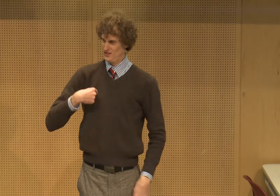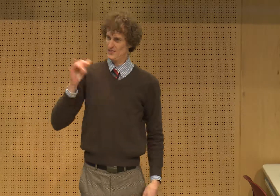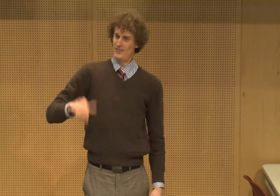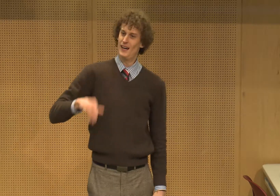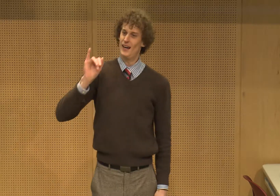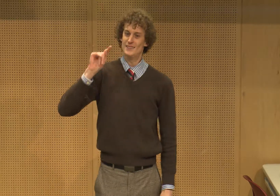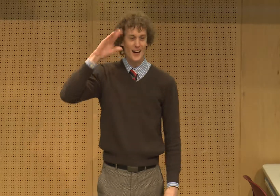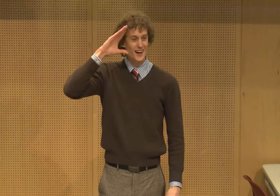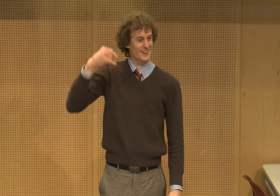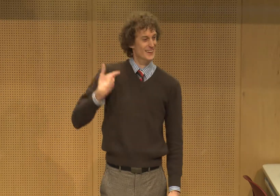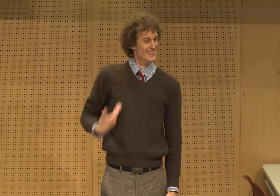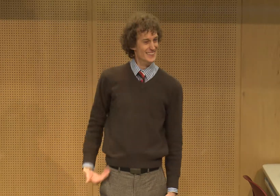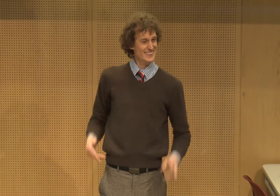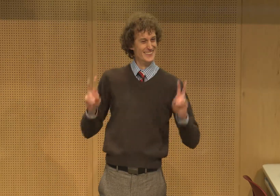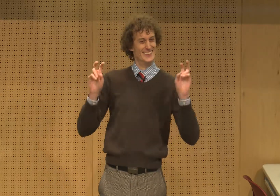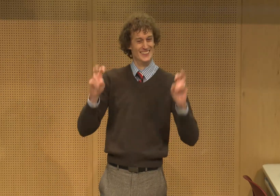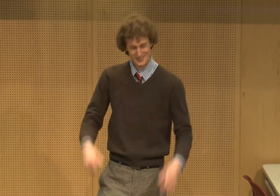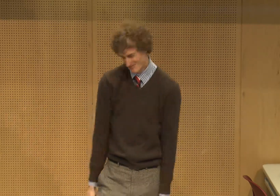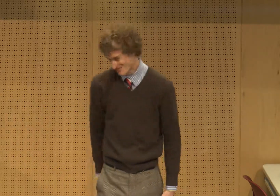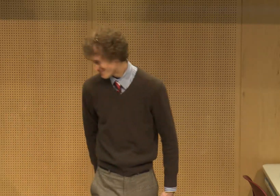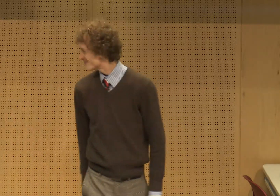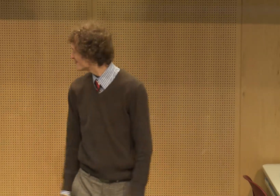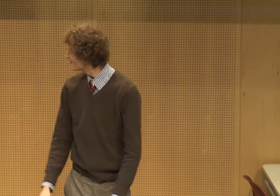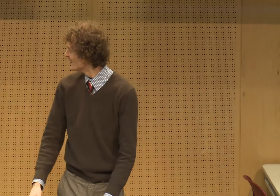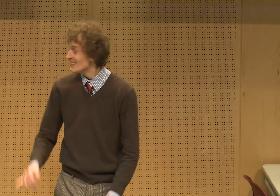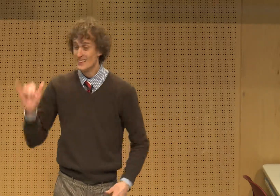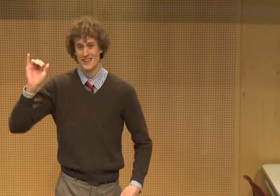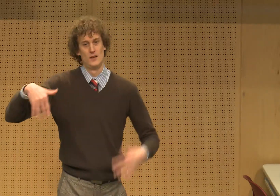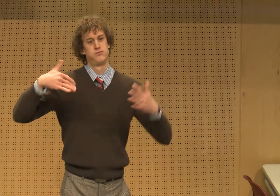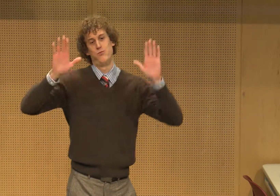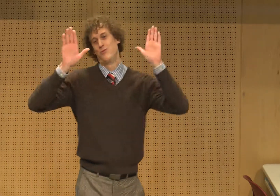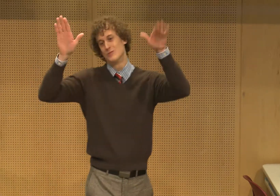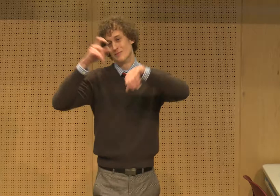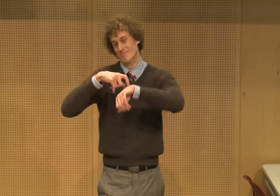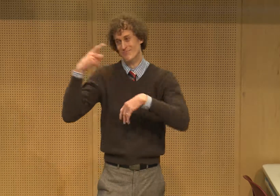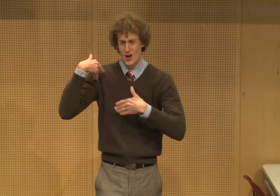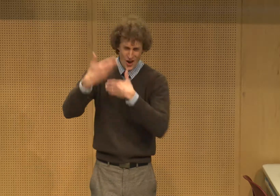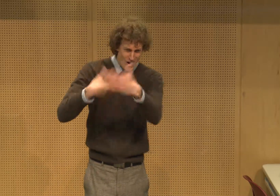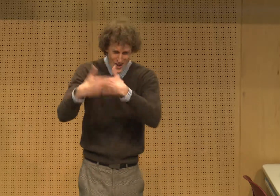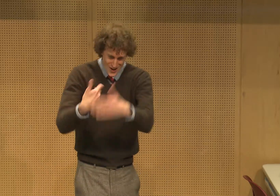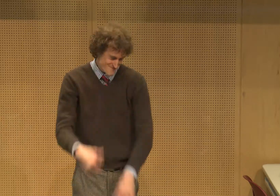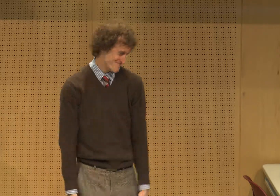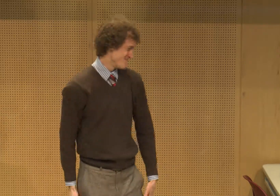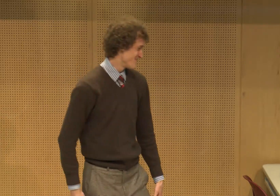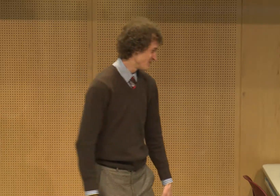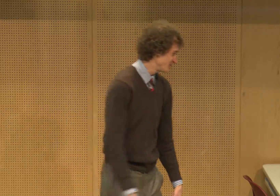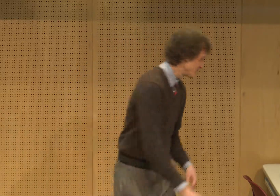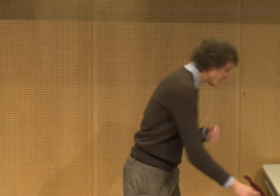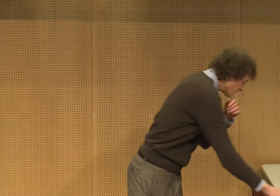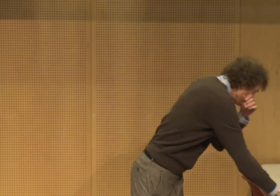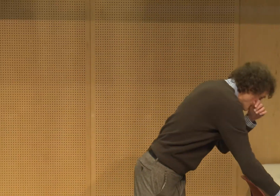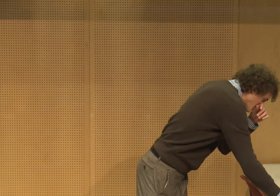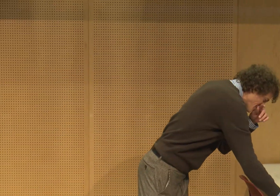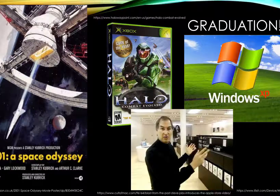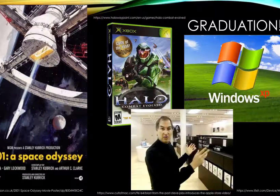information technology department, they didn't really have one, so we became that. As students, we became the information technology department,